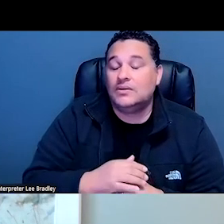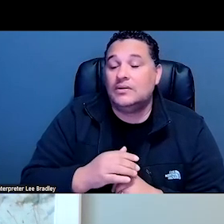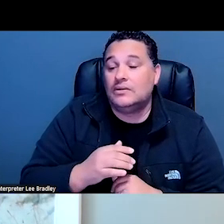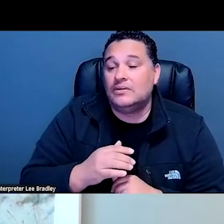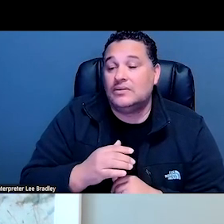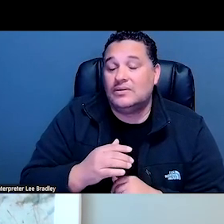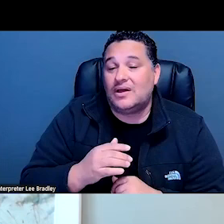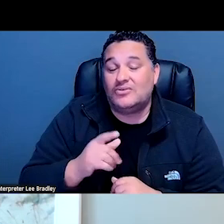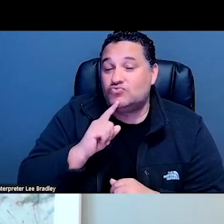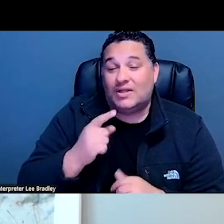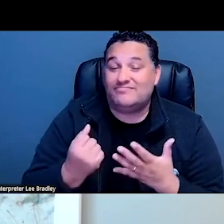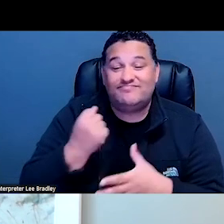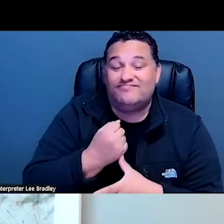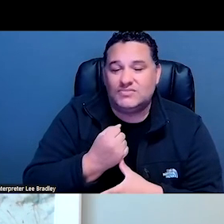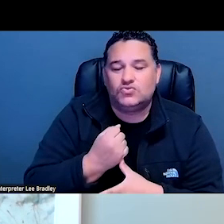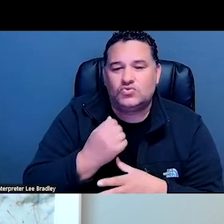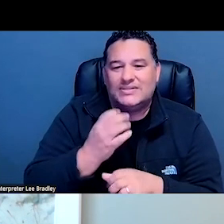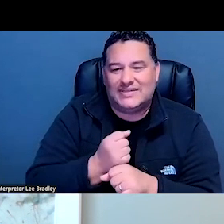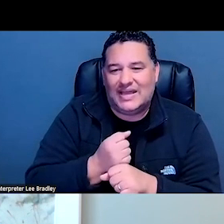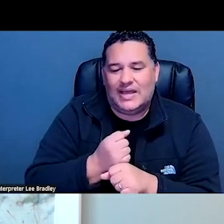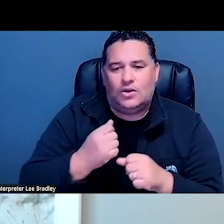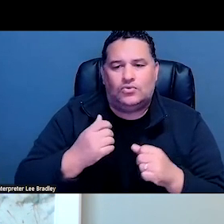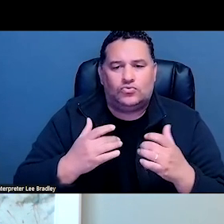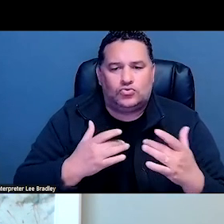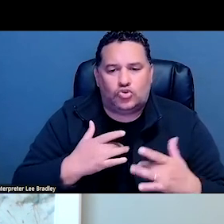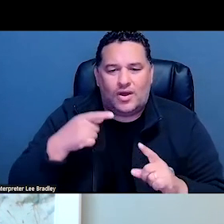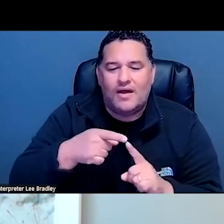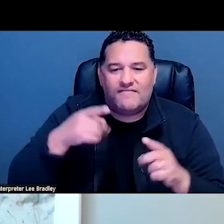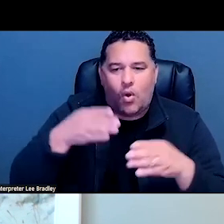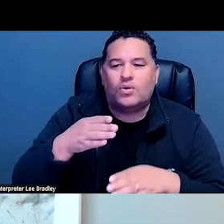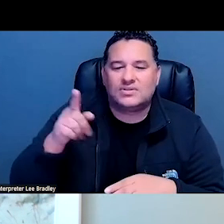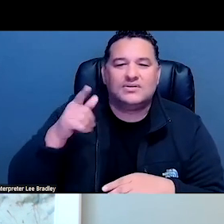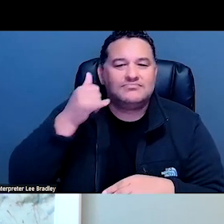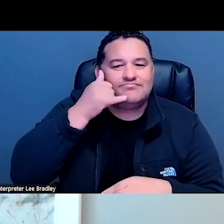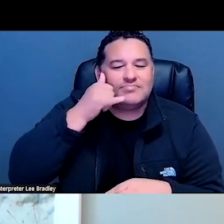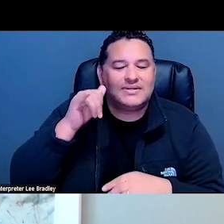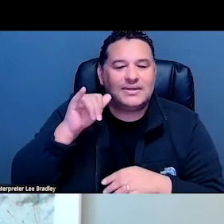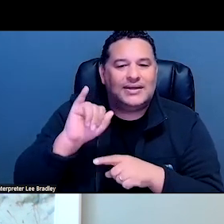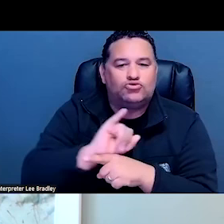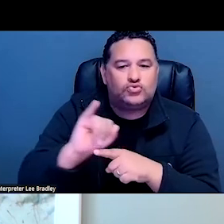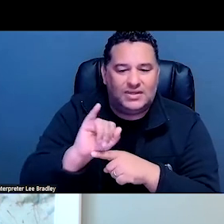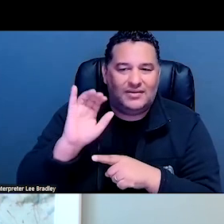IN THIS, FACTS. OUR MAIN PURPOSE REALLY WAS TO GET AT CONCERNS OF THE TELECOM